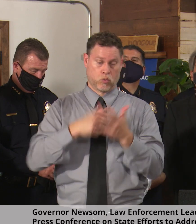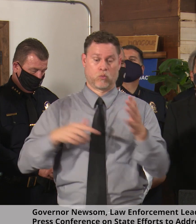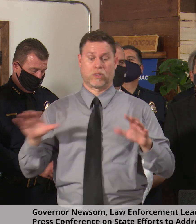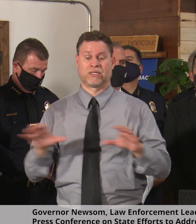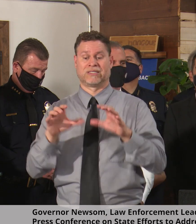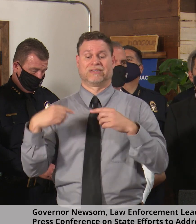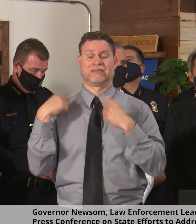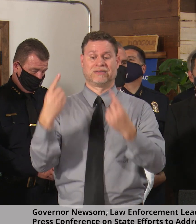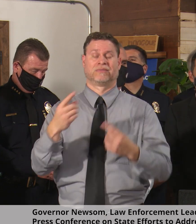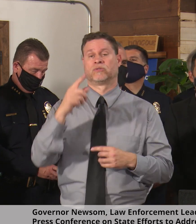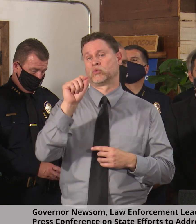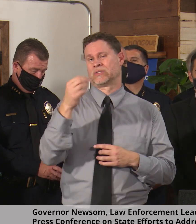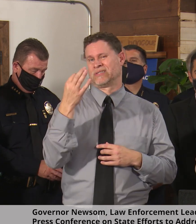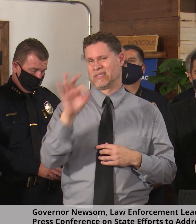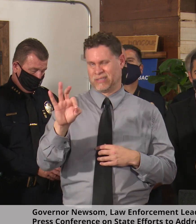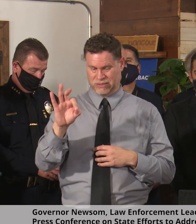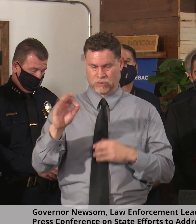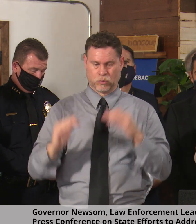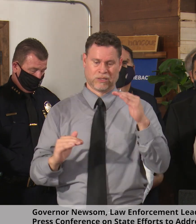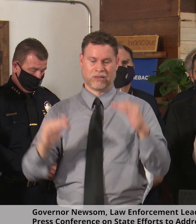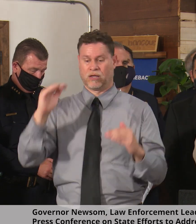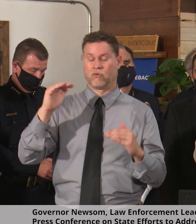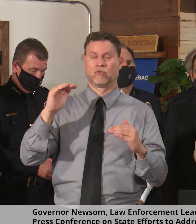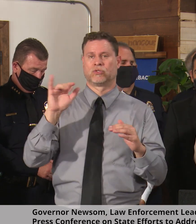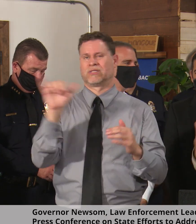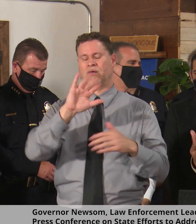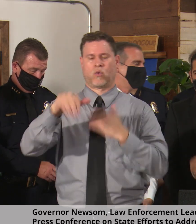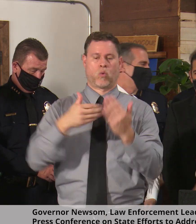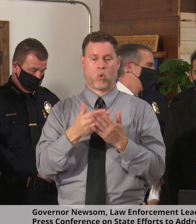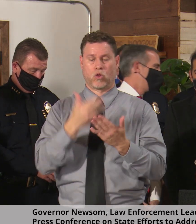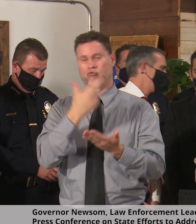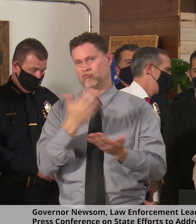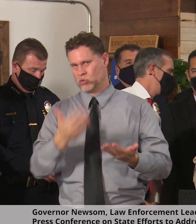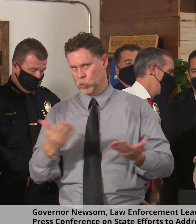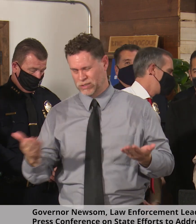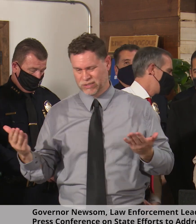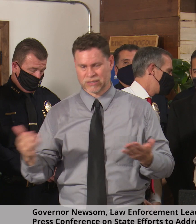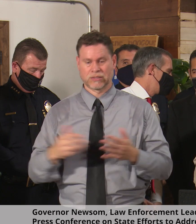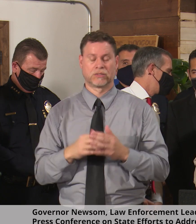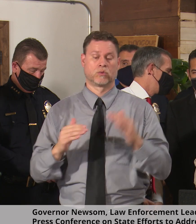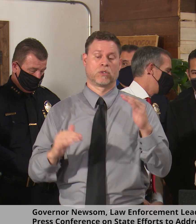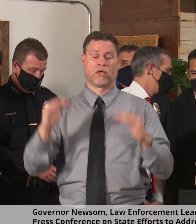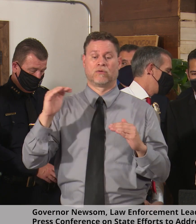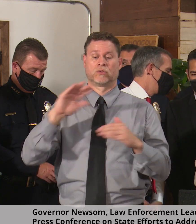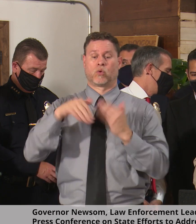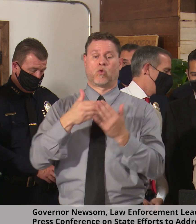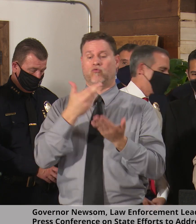2019 is we've leveraged like all of our resources and we've leveraged the resources of some of our